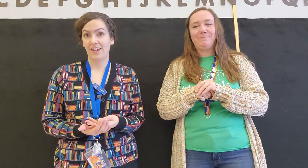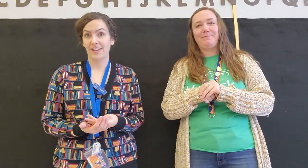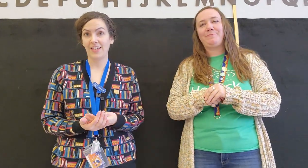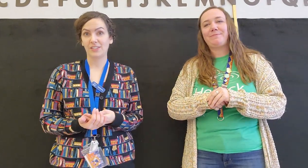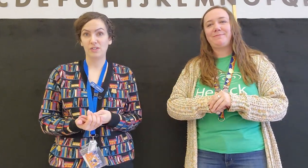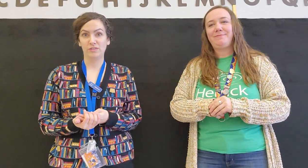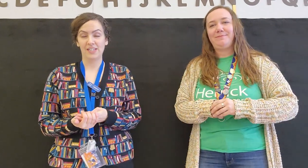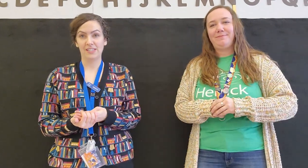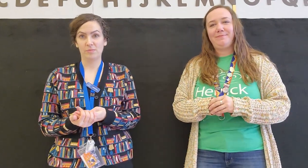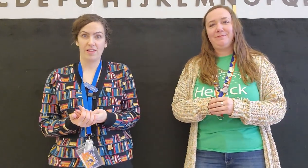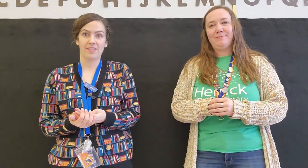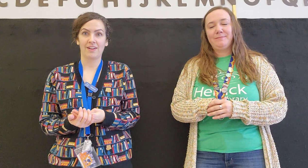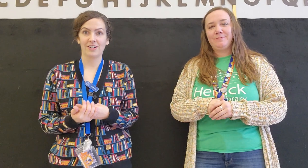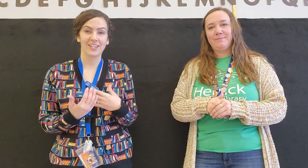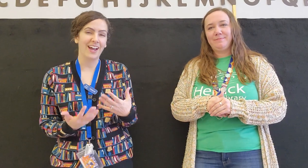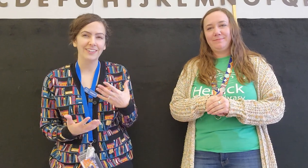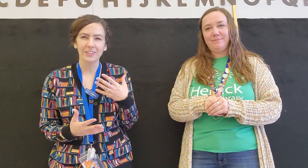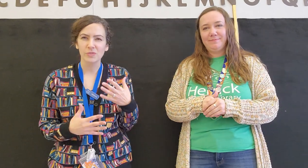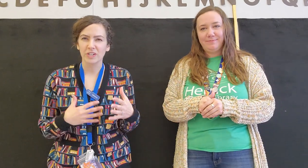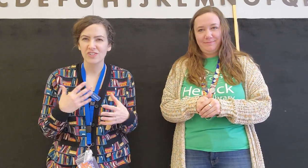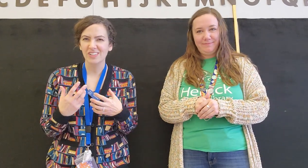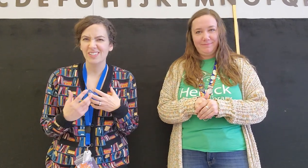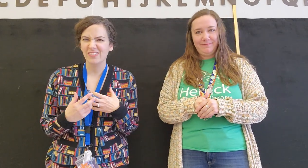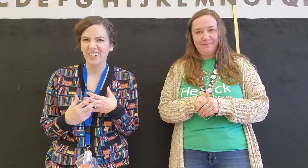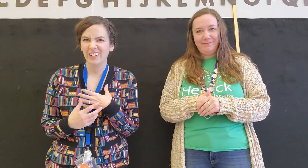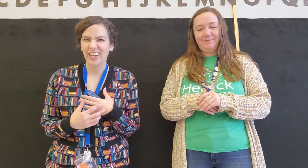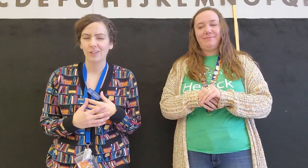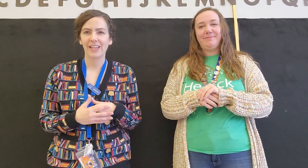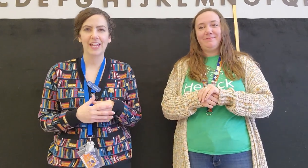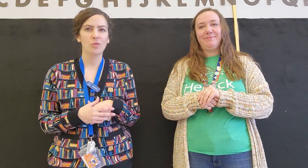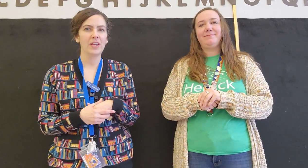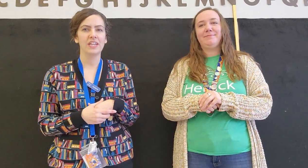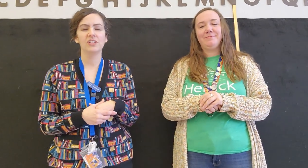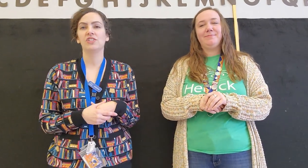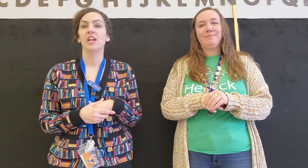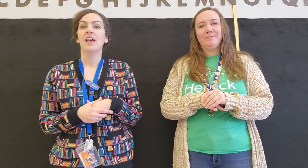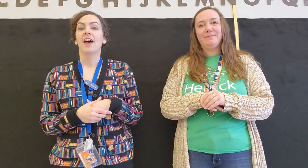and I like to use this with our toddlers who are just figuring out language.